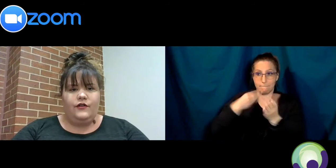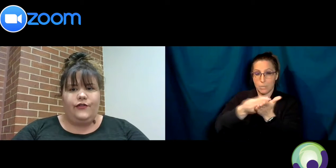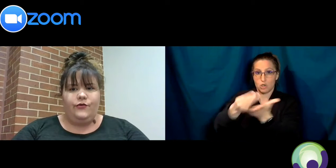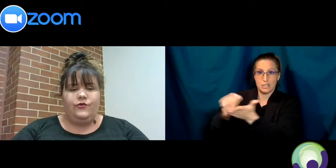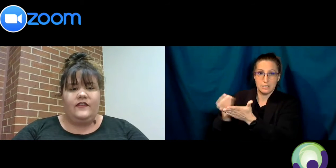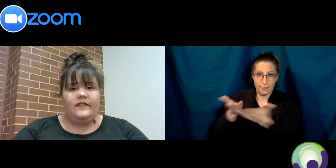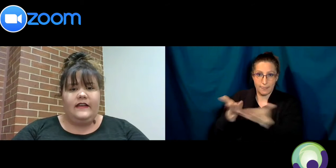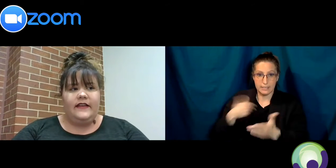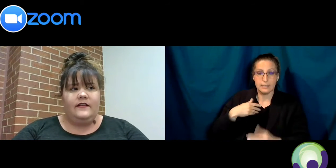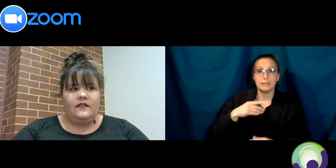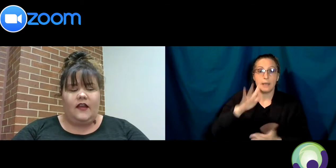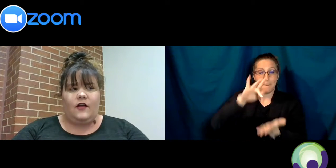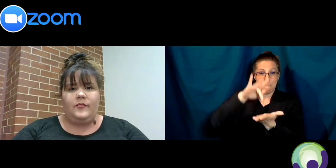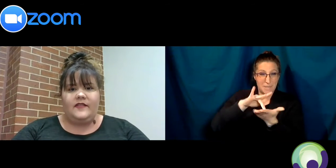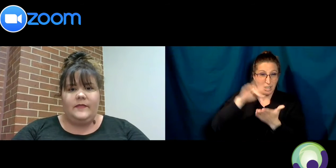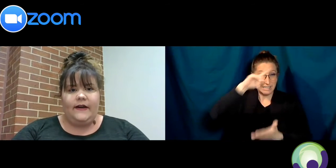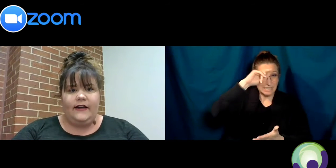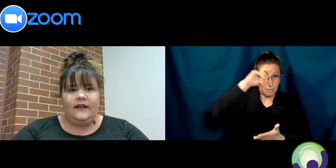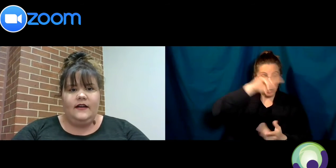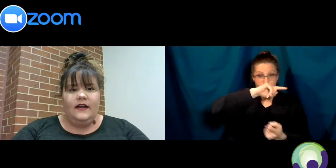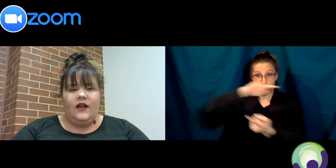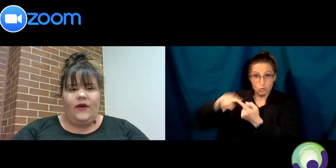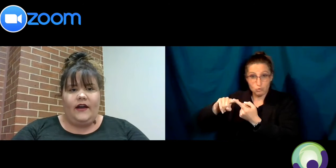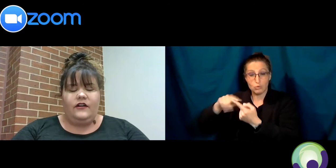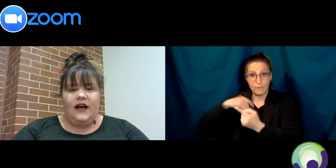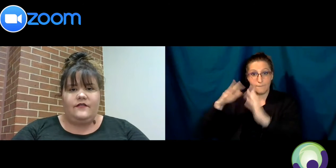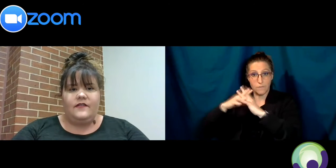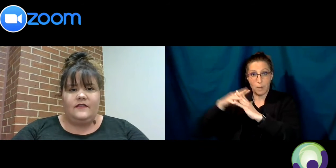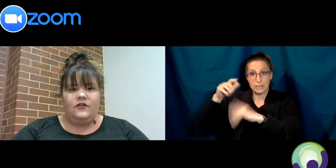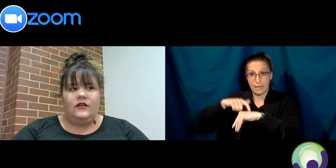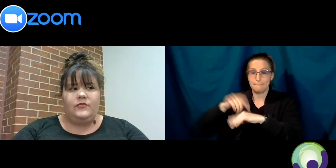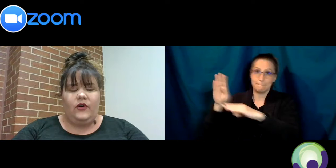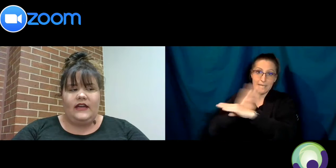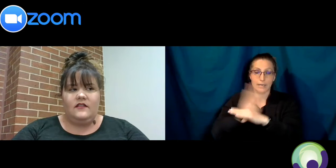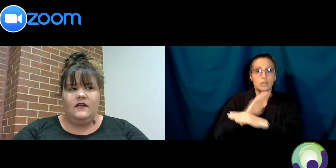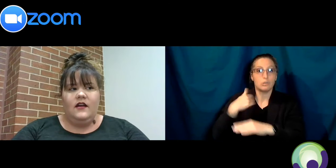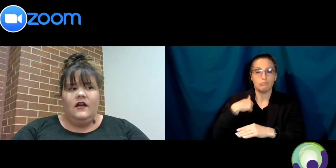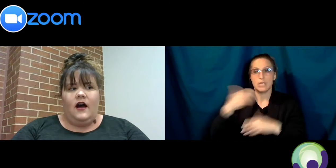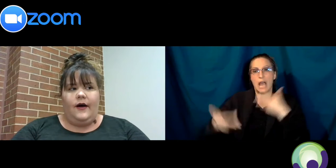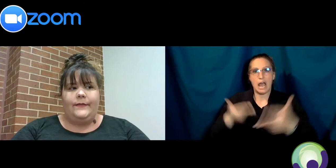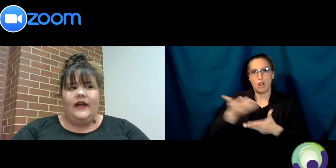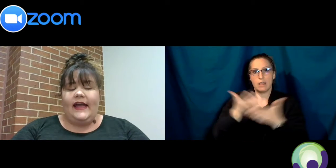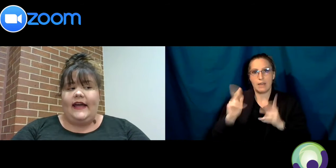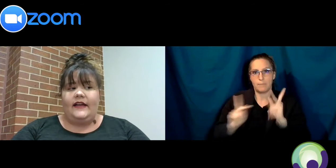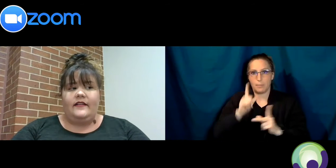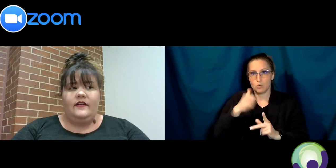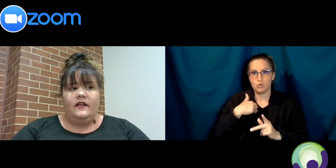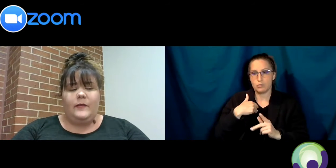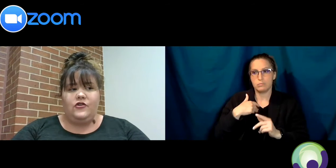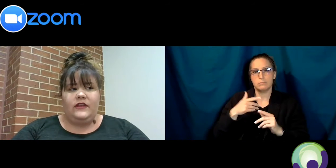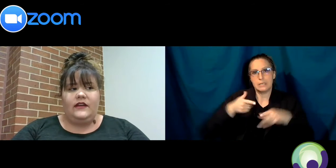through the season is is our busy period and we hire a lot of seasonal employees and especially